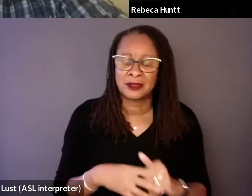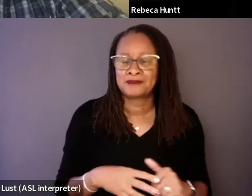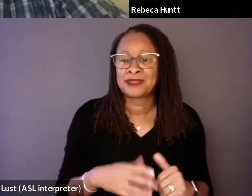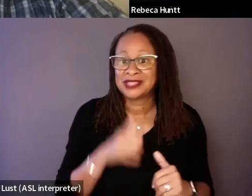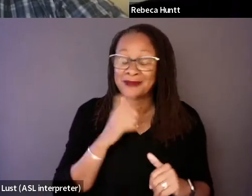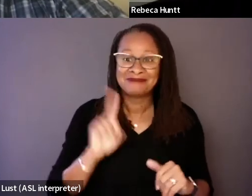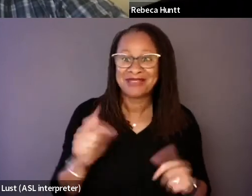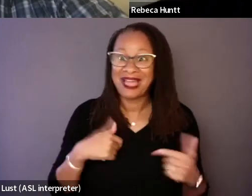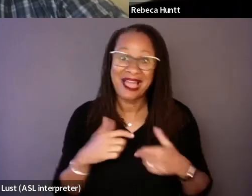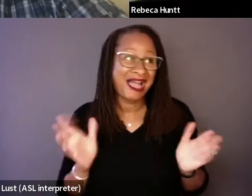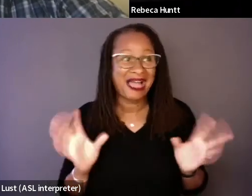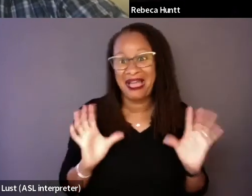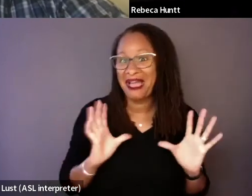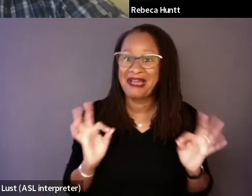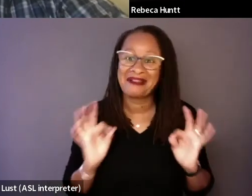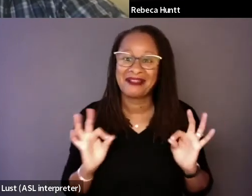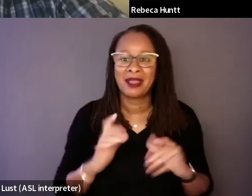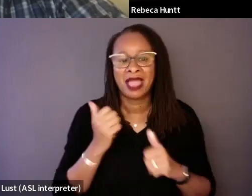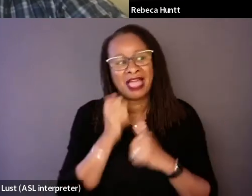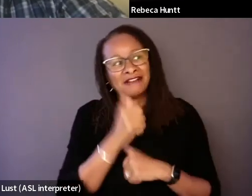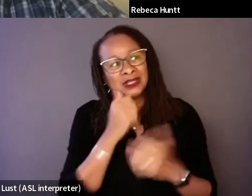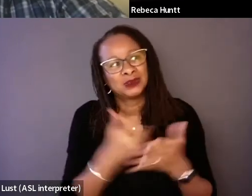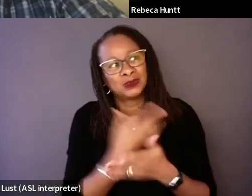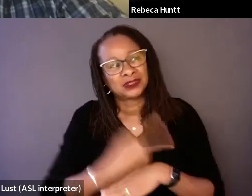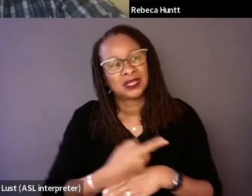Every day is a new day. It comes with new things to navigate.